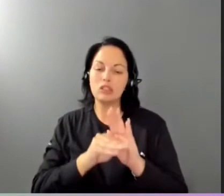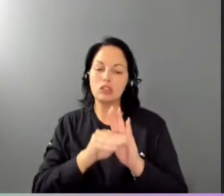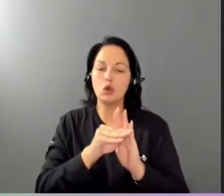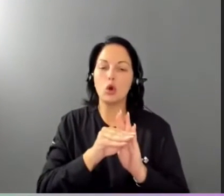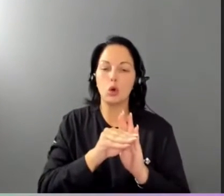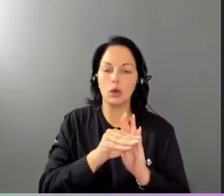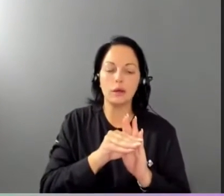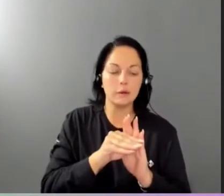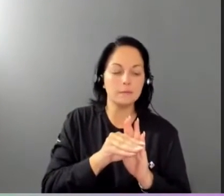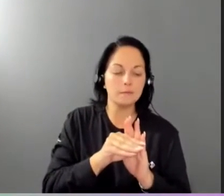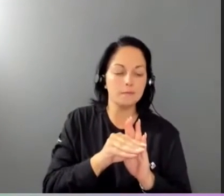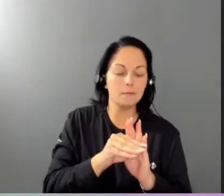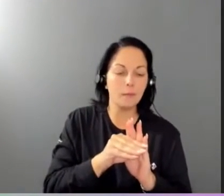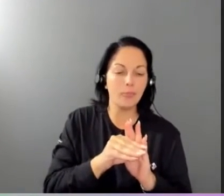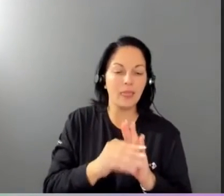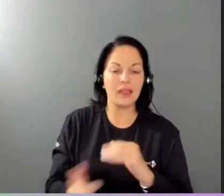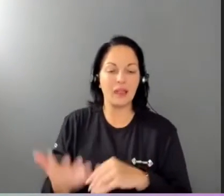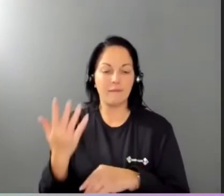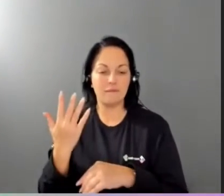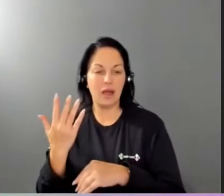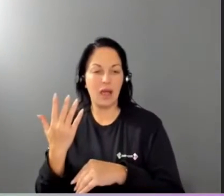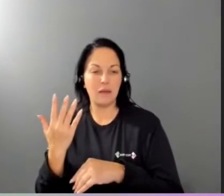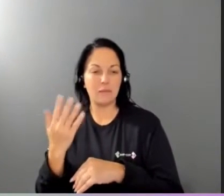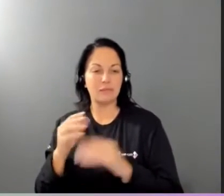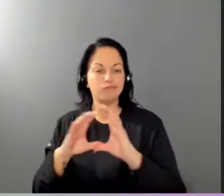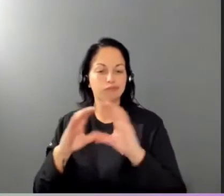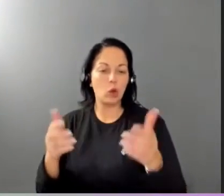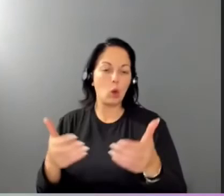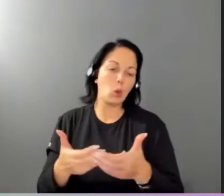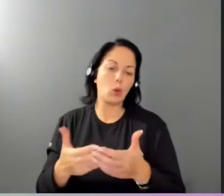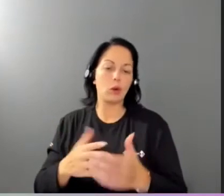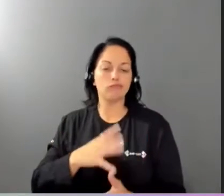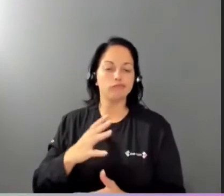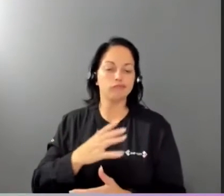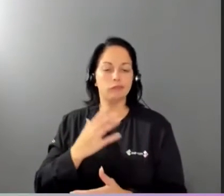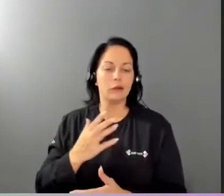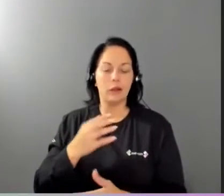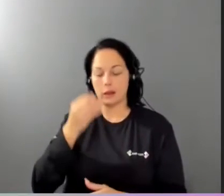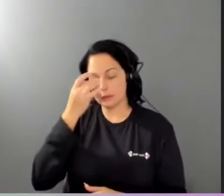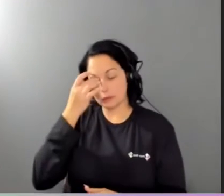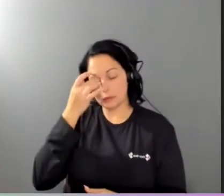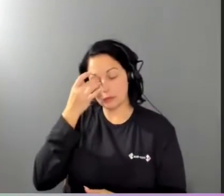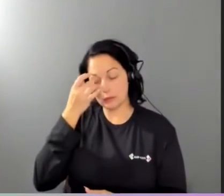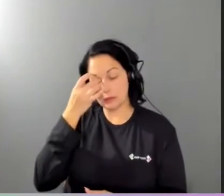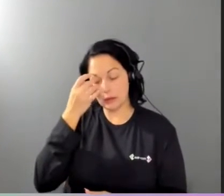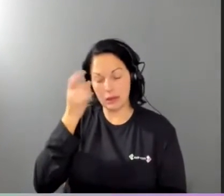tool, is the same across all of the variables. And how one being typically on the lower end of the scale of maturity,